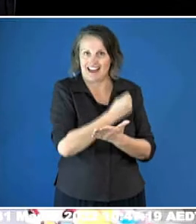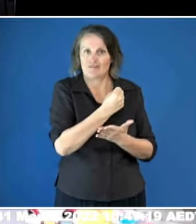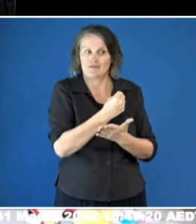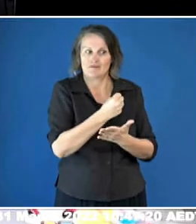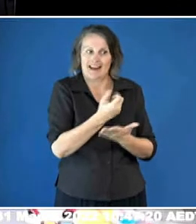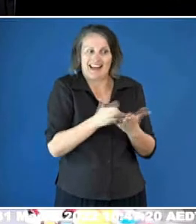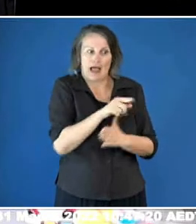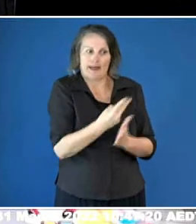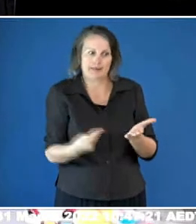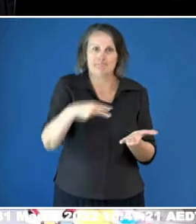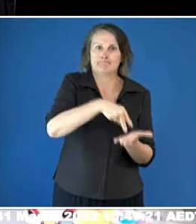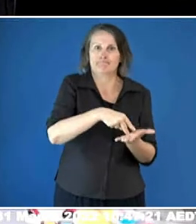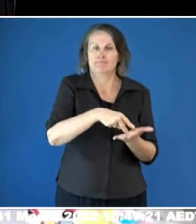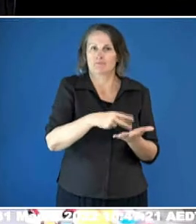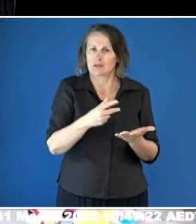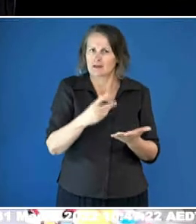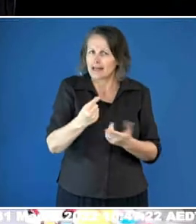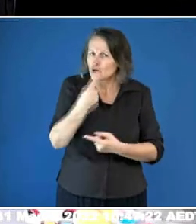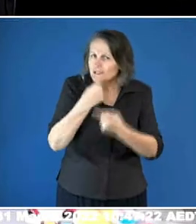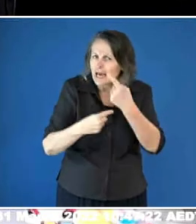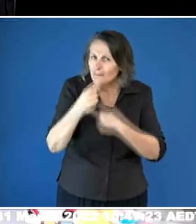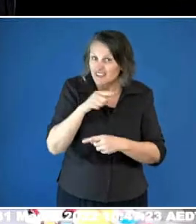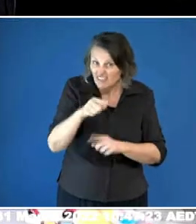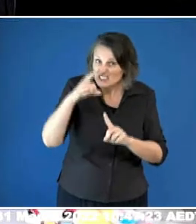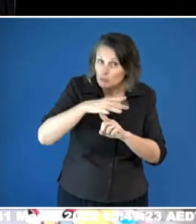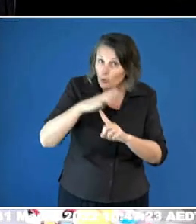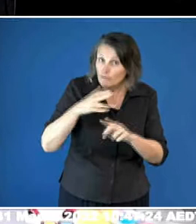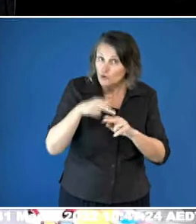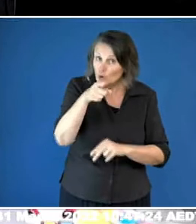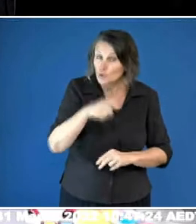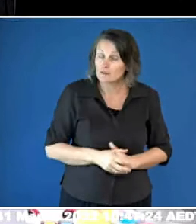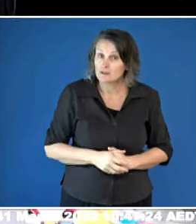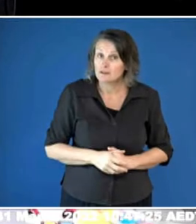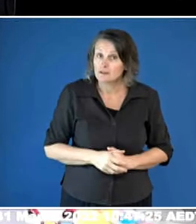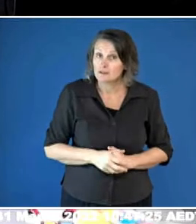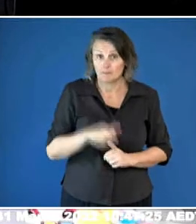And can you explain to me how important that is to you, that as a woman with disability